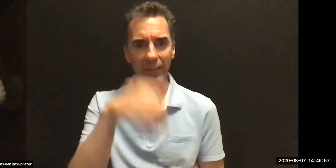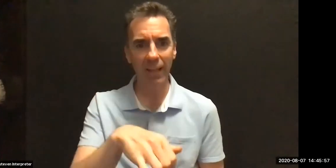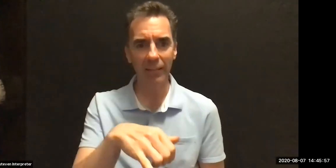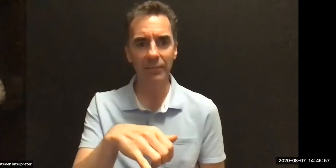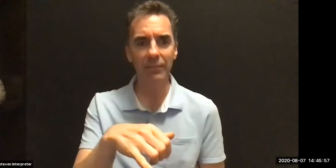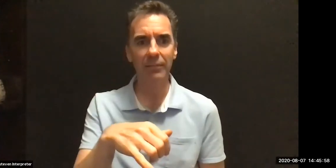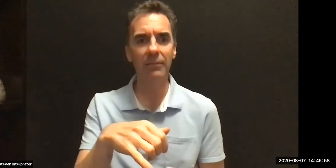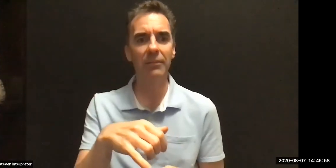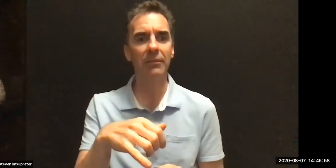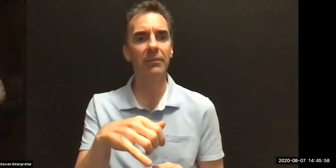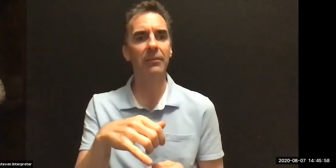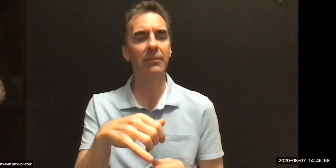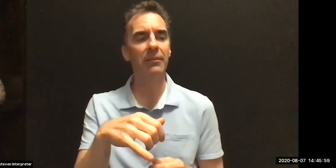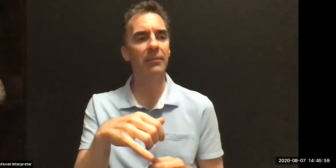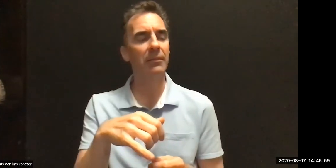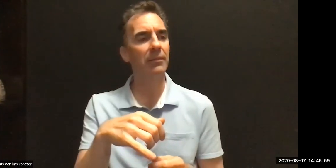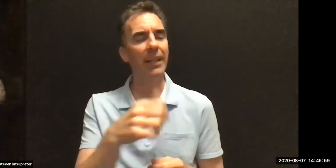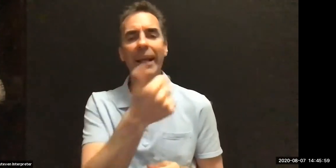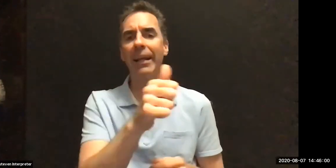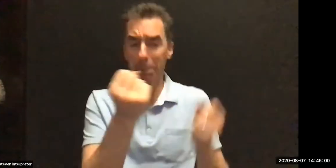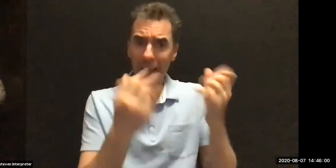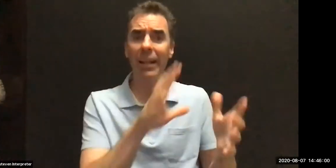Channelle Charest: tech solution. So we're able to touch a lot of things which is really great.